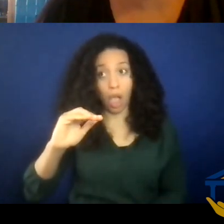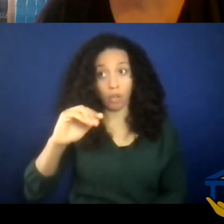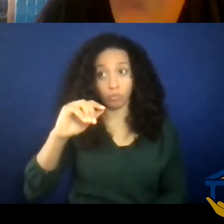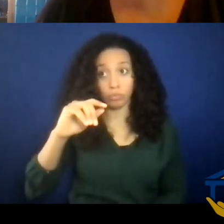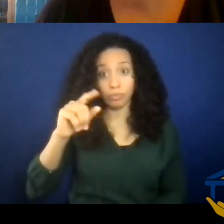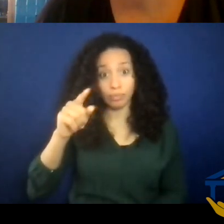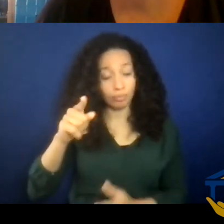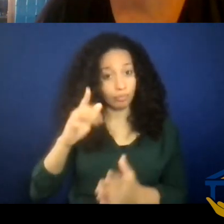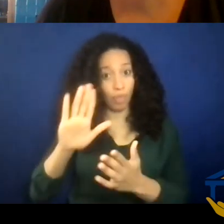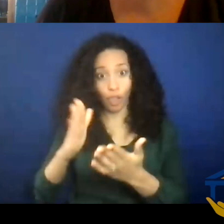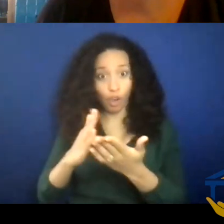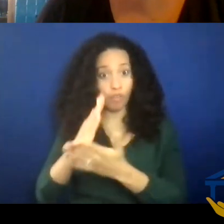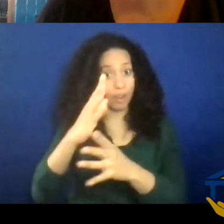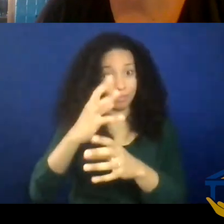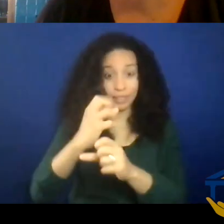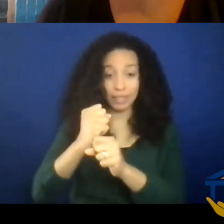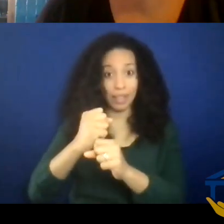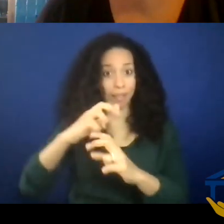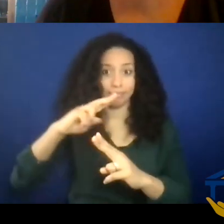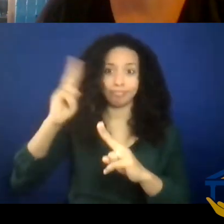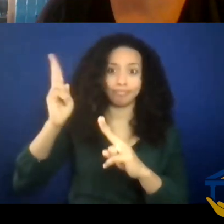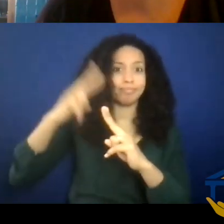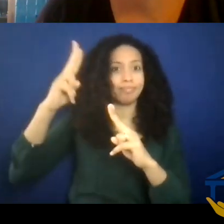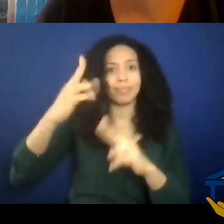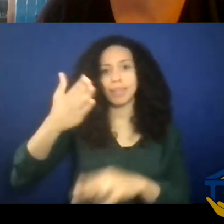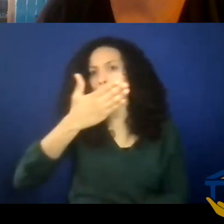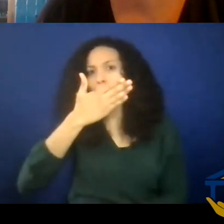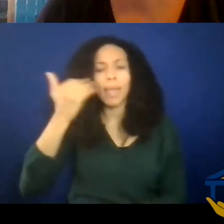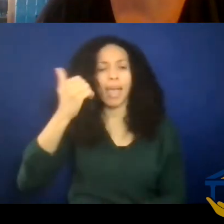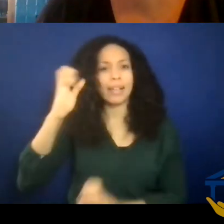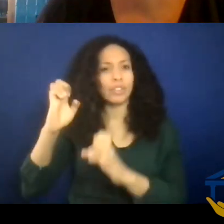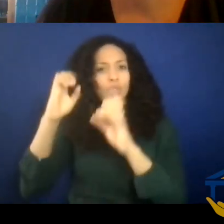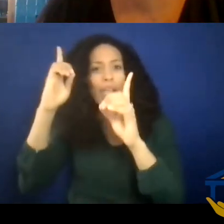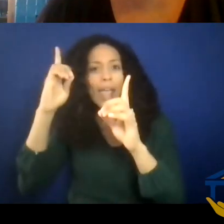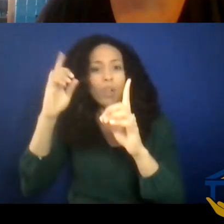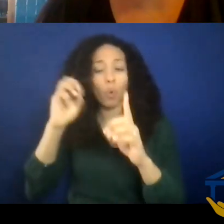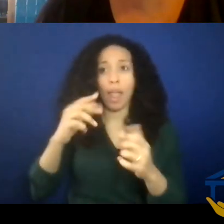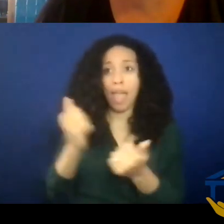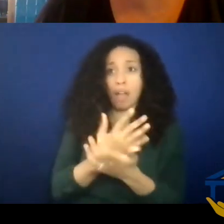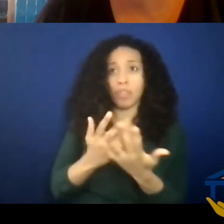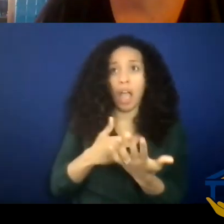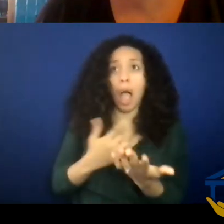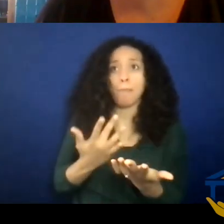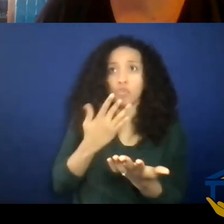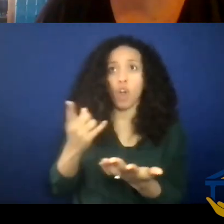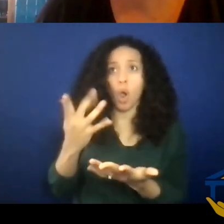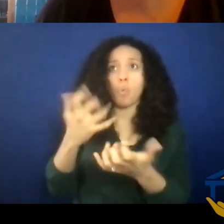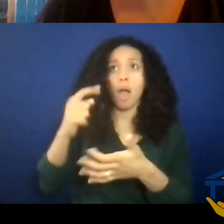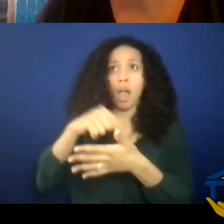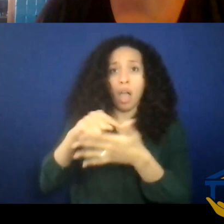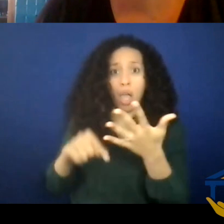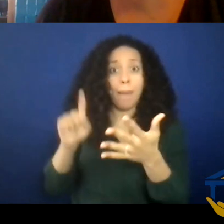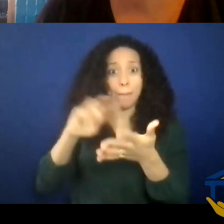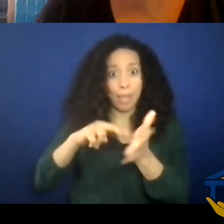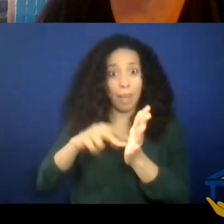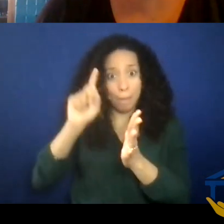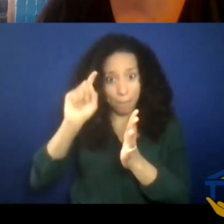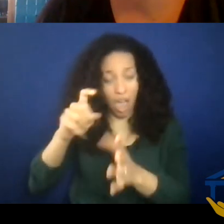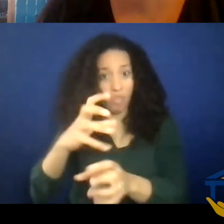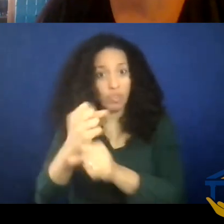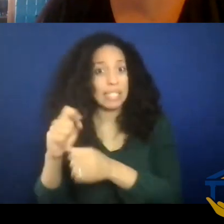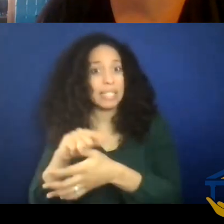or to everything that you prefer for them to receive, but it is a standard that has some teeth.